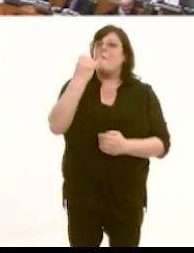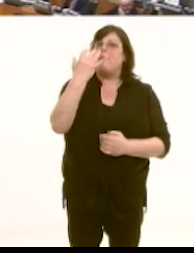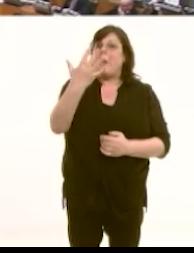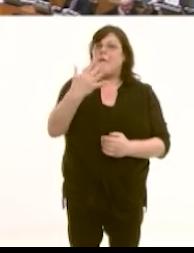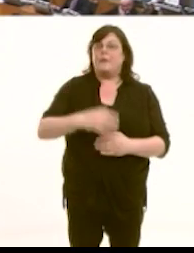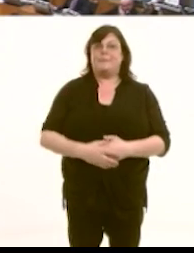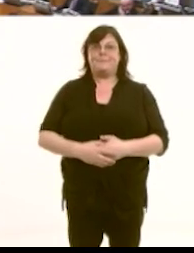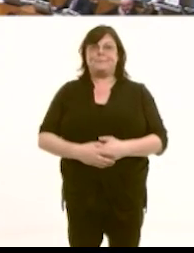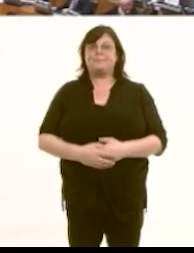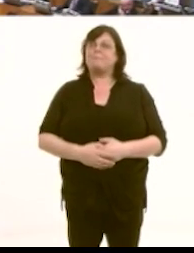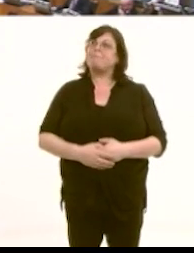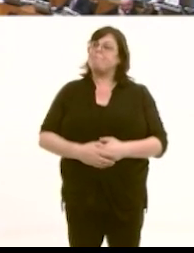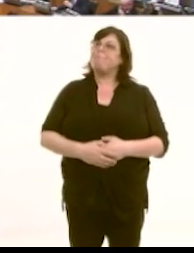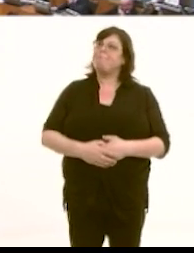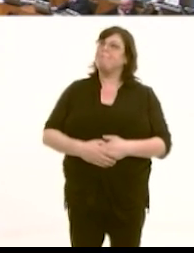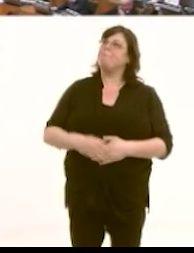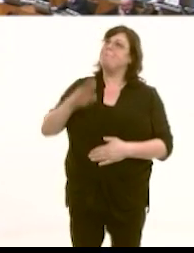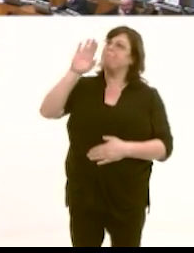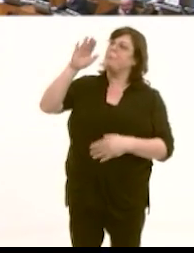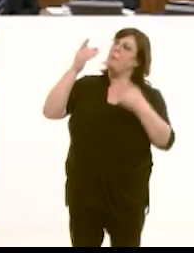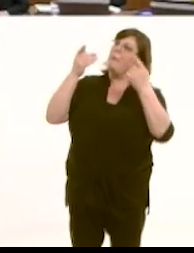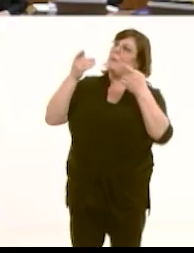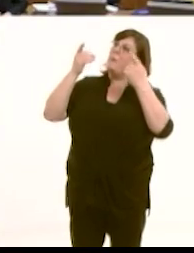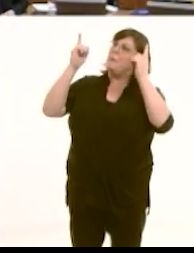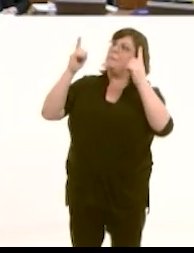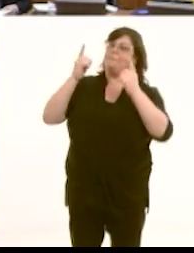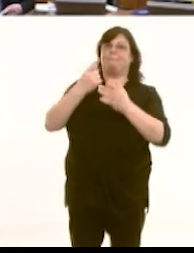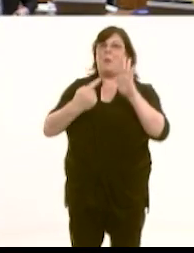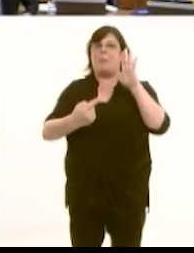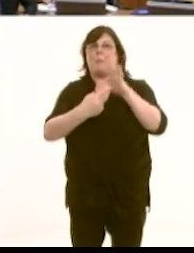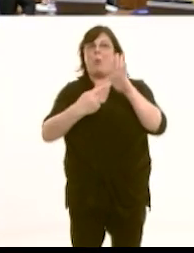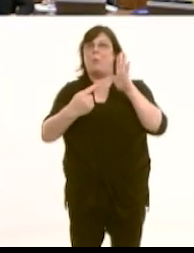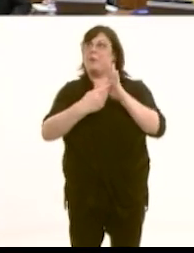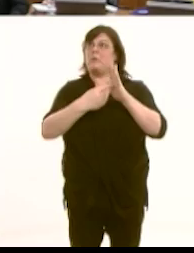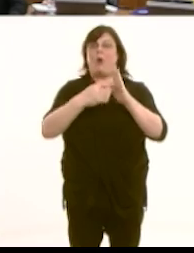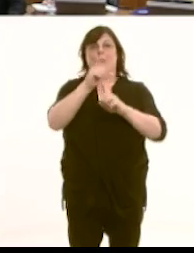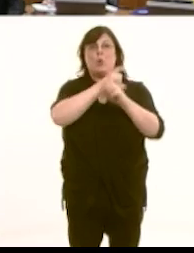Will the First Minister make a statement on the importance of community pharmacies in Wales?